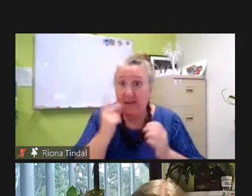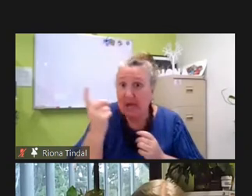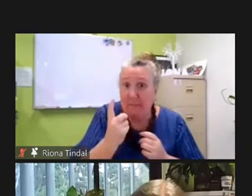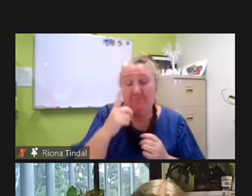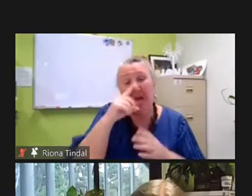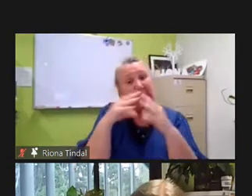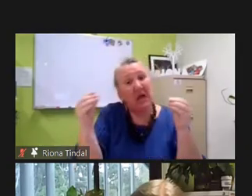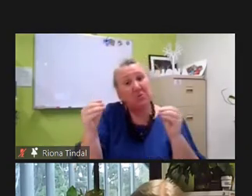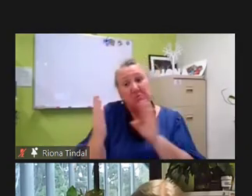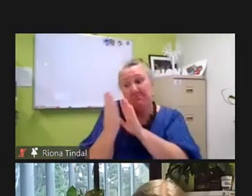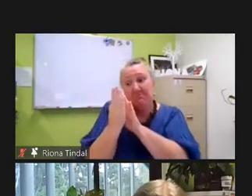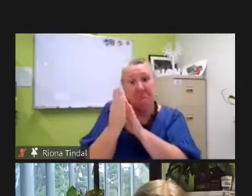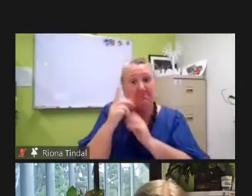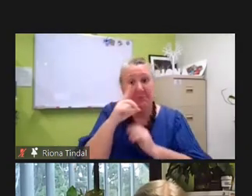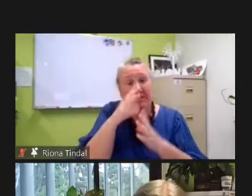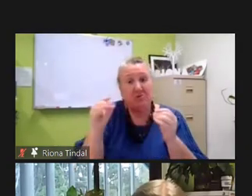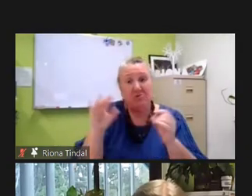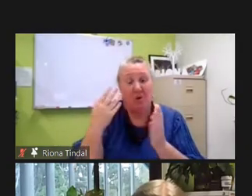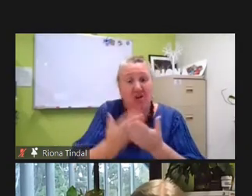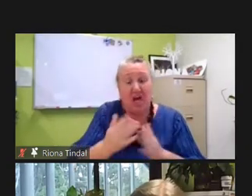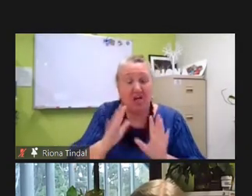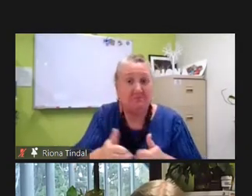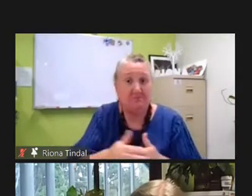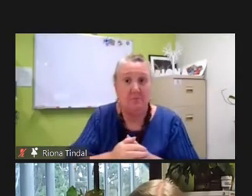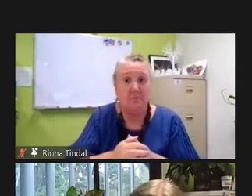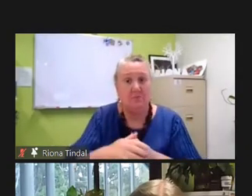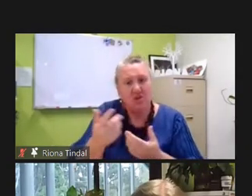once people are registered, if there's nobody that is requiring those services, there's no harm